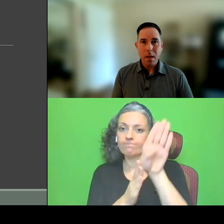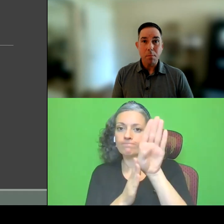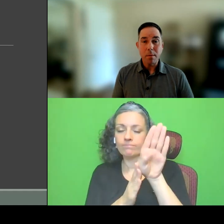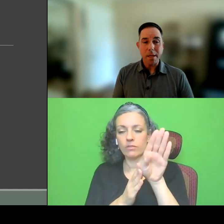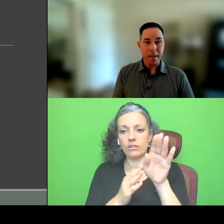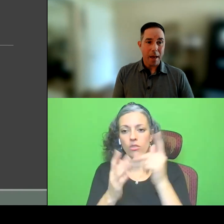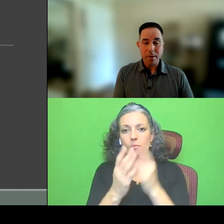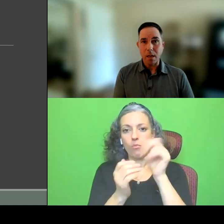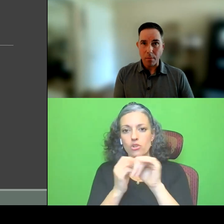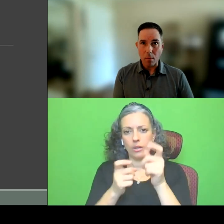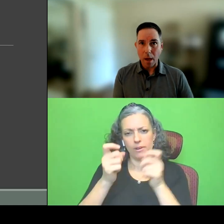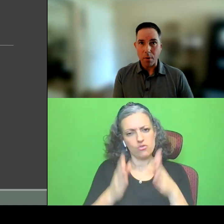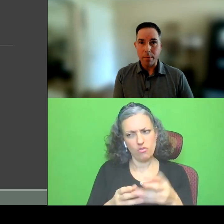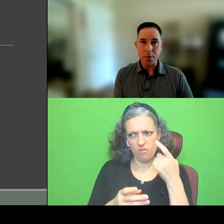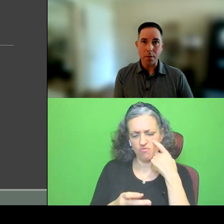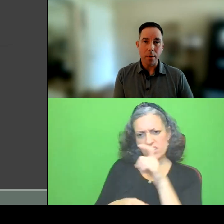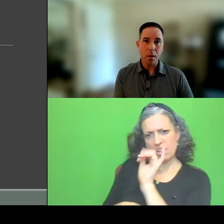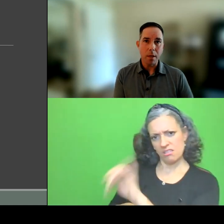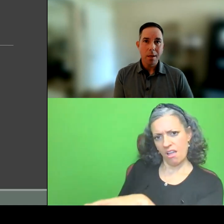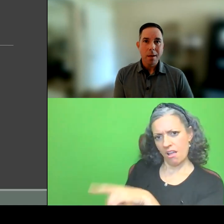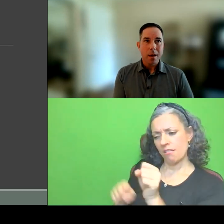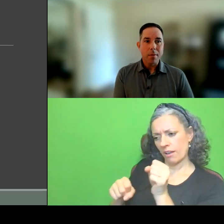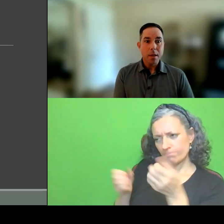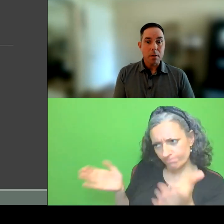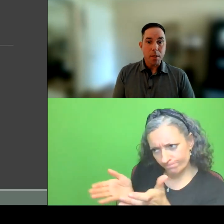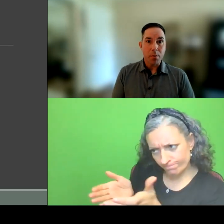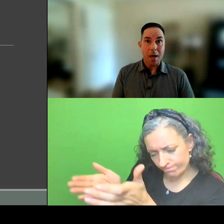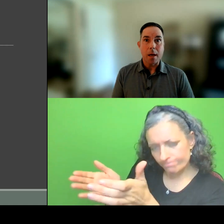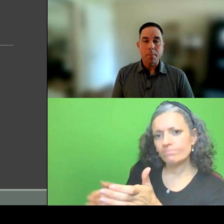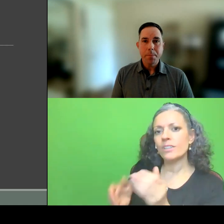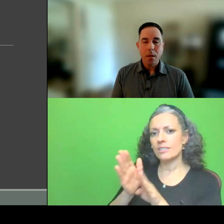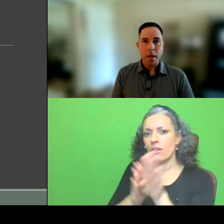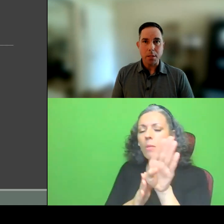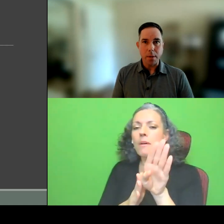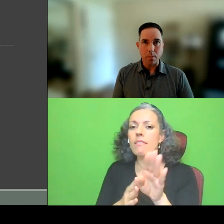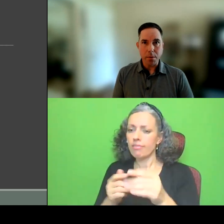that, maybe they can advocate for that professional development and then give people time to actually be able